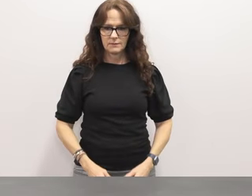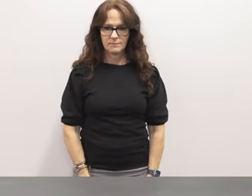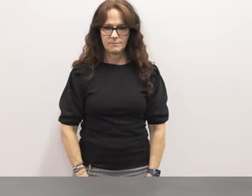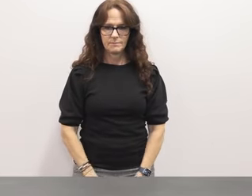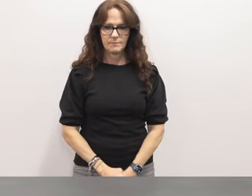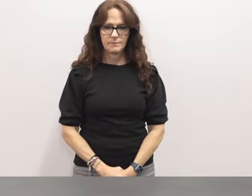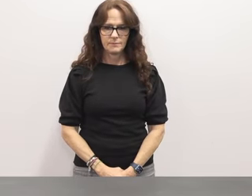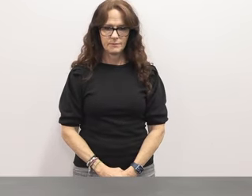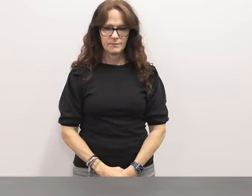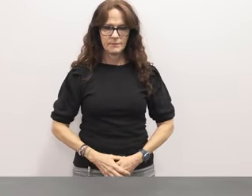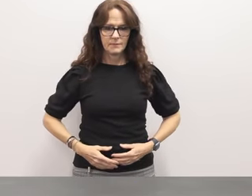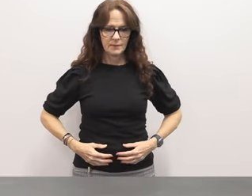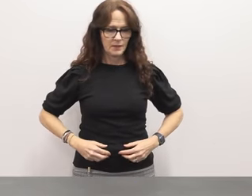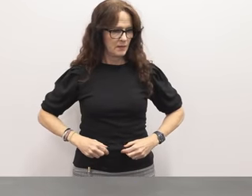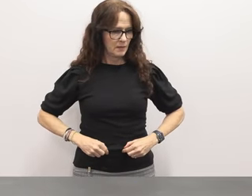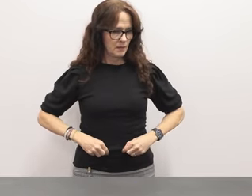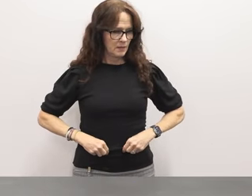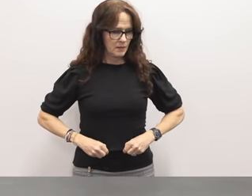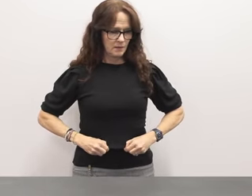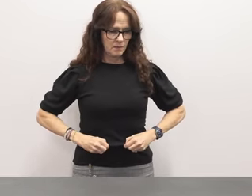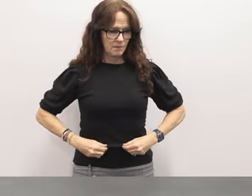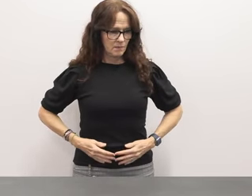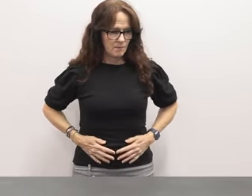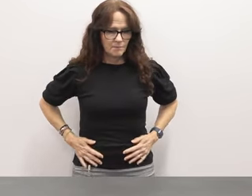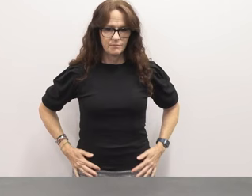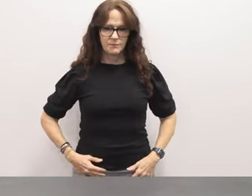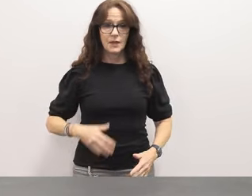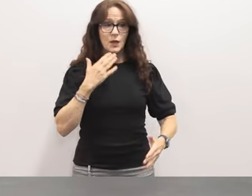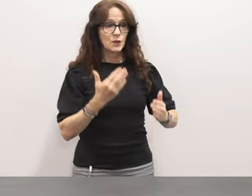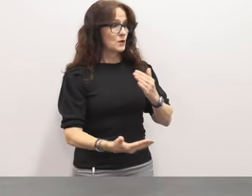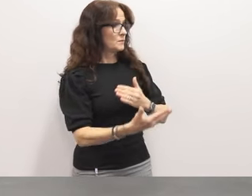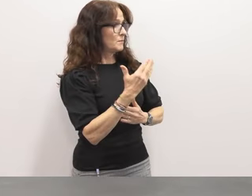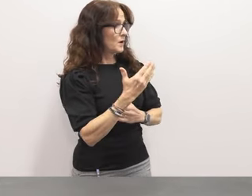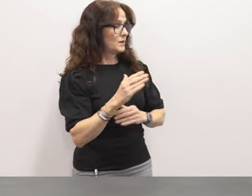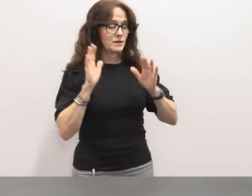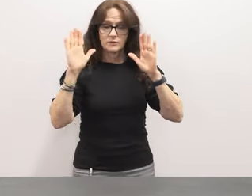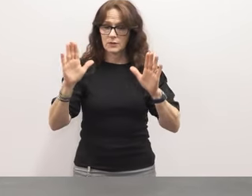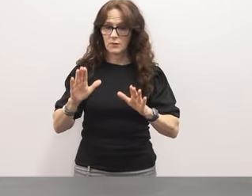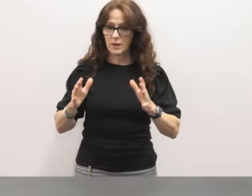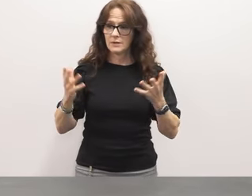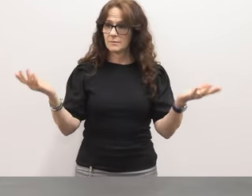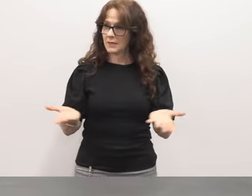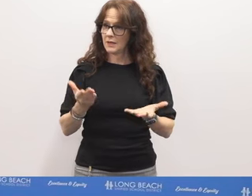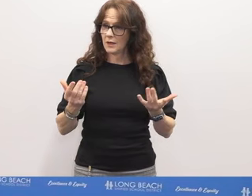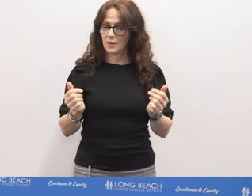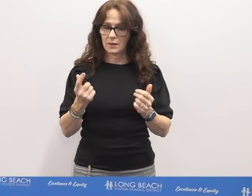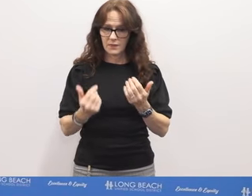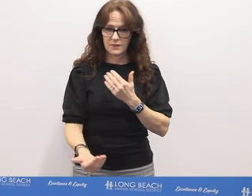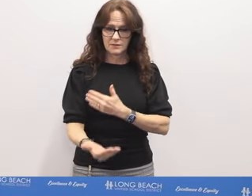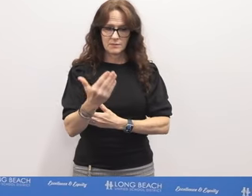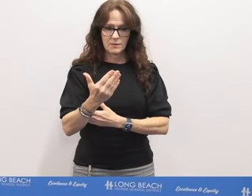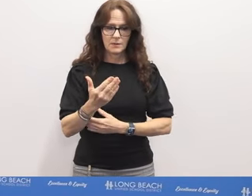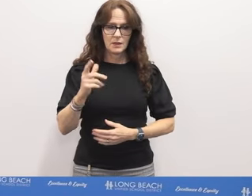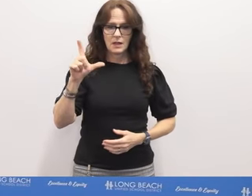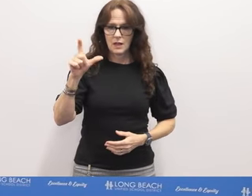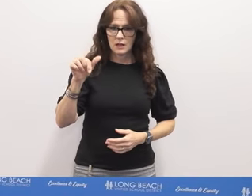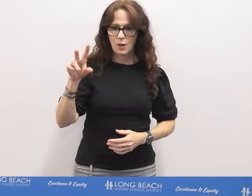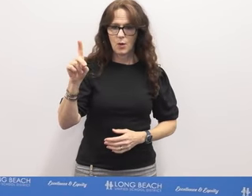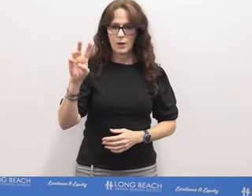[Lloyd Wilson] Hit the button, there you go. Good morning. It is great to be with you all this morning. My name is Lloyd Wilson and I'm the Vice-principal,